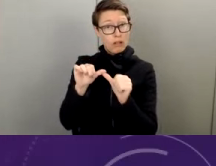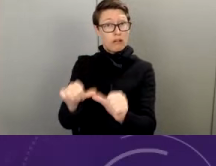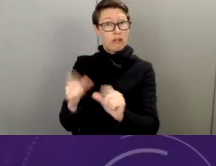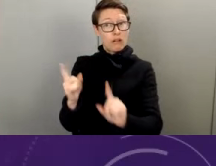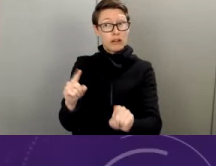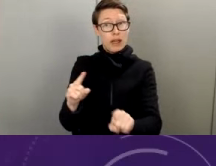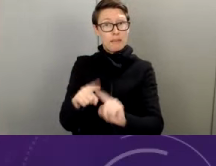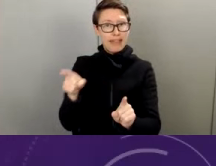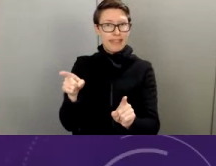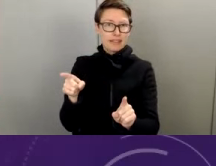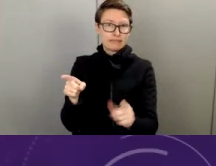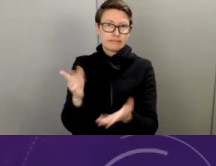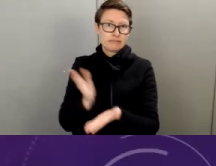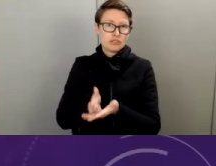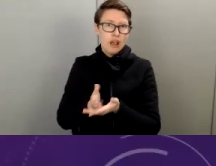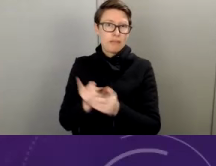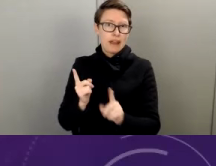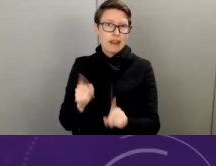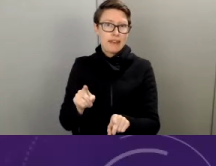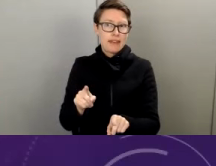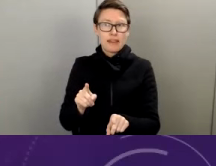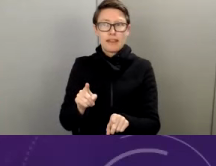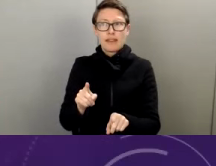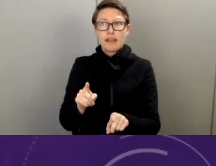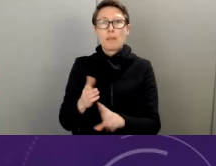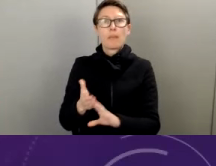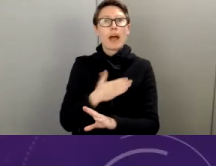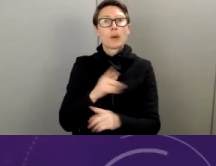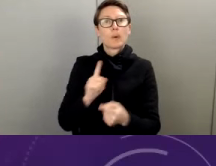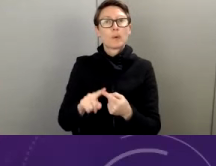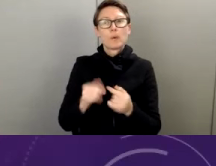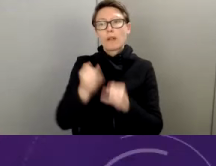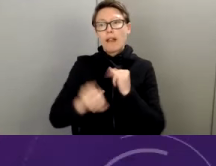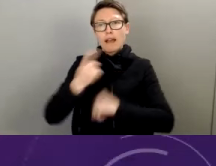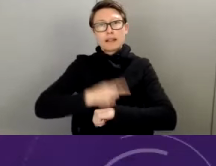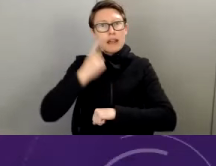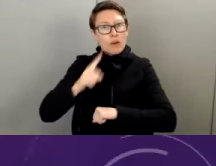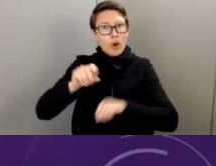And they stopped attending prior to the last date of drop of your class,